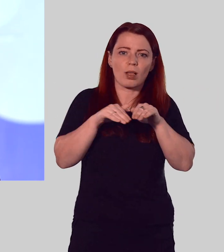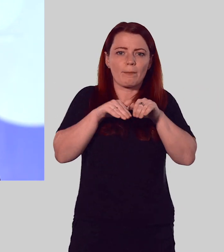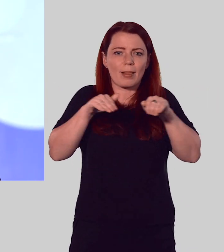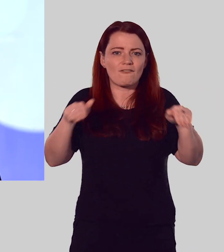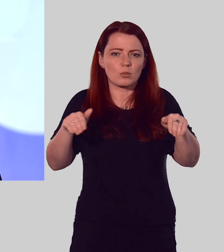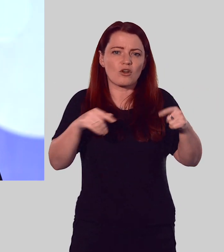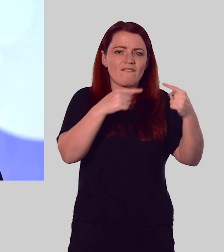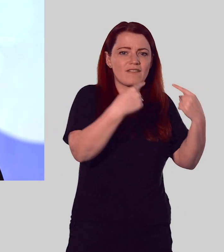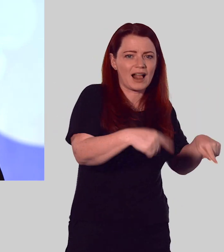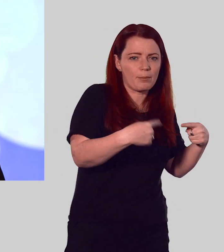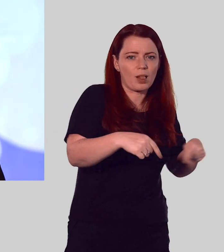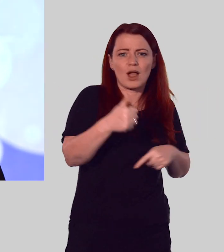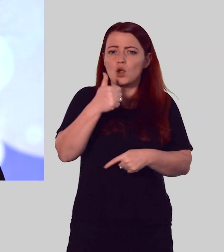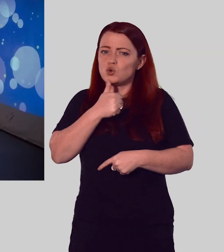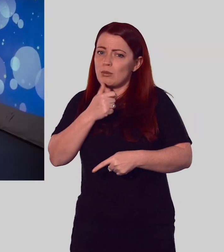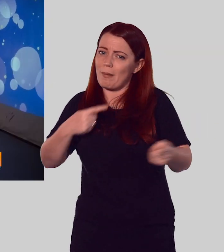members of society.